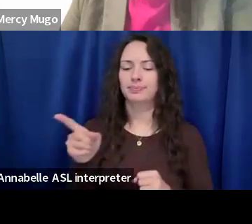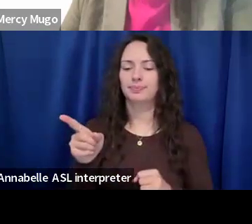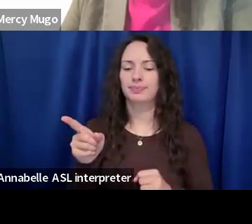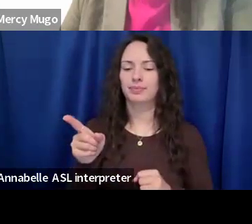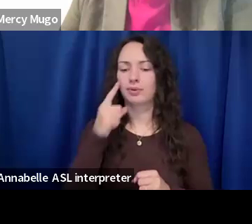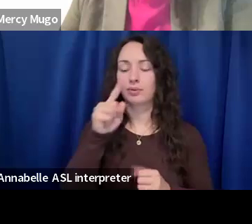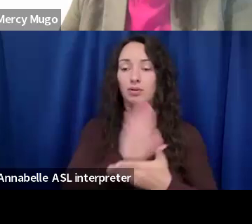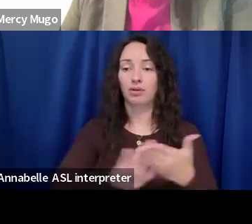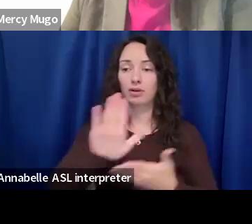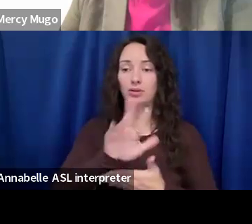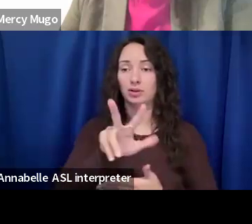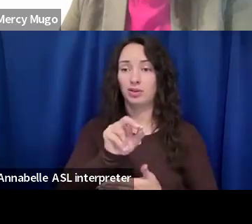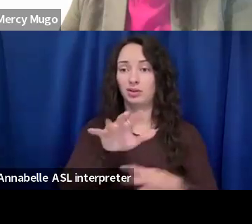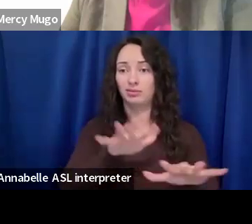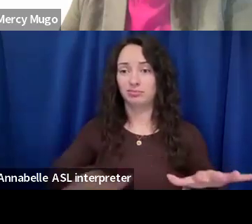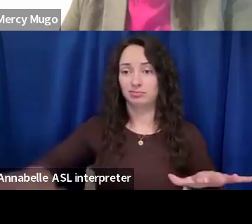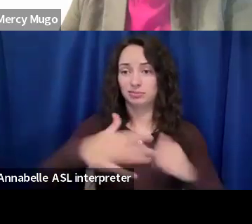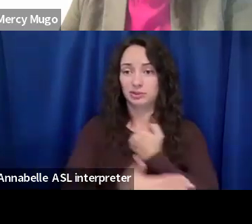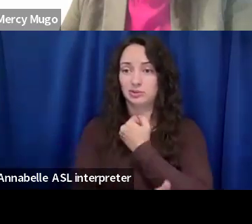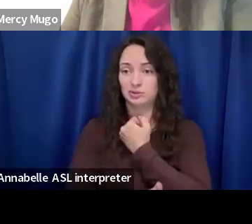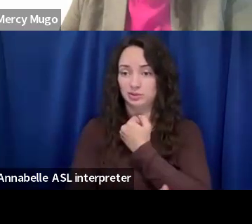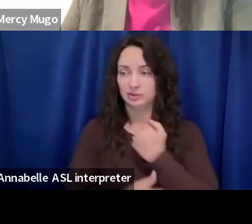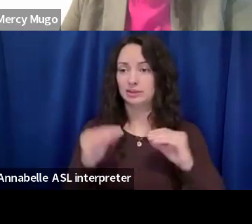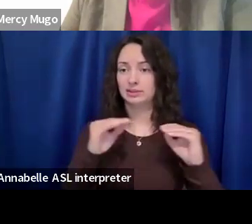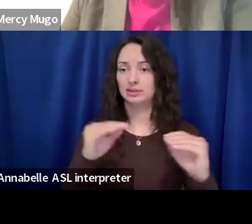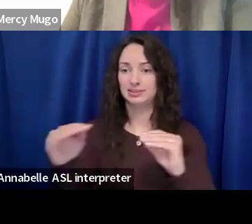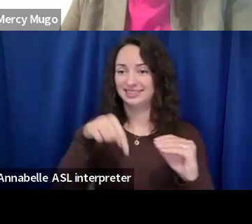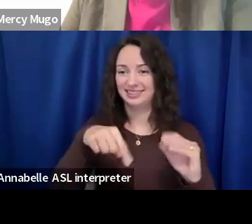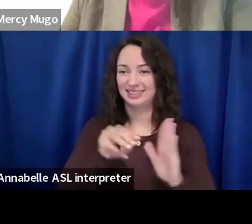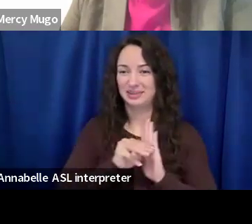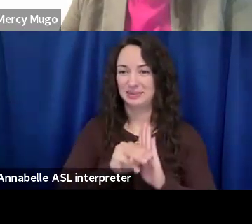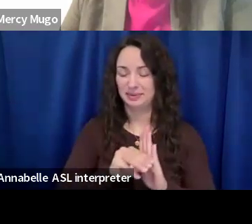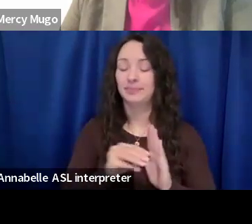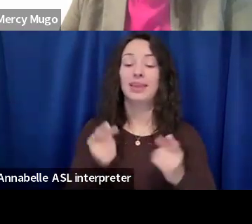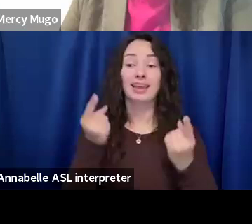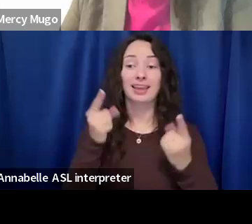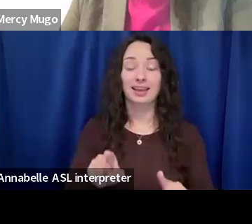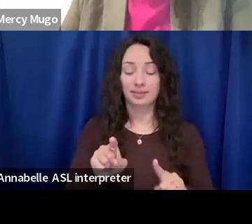country to learn about the model. At home we had to really stay in our